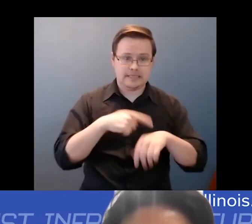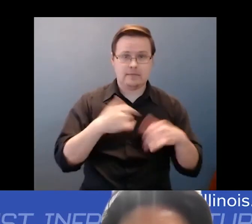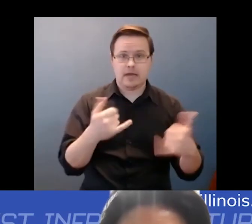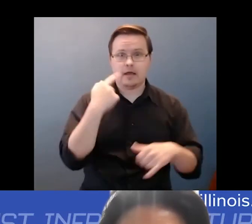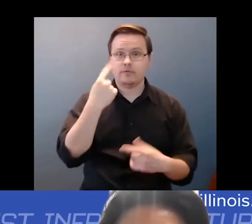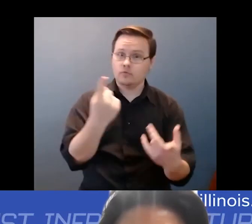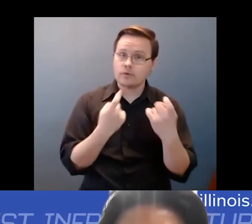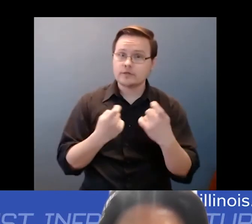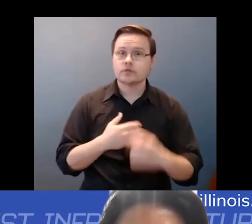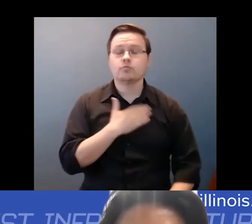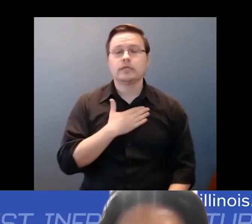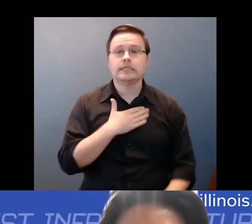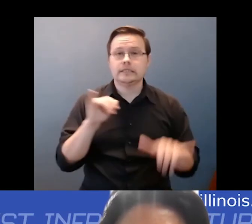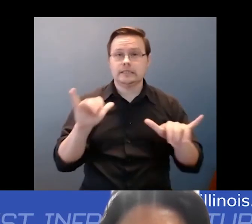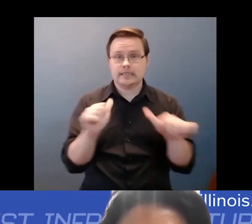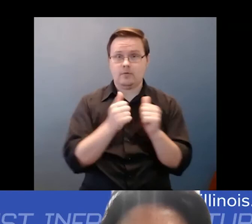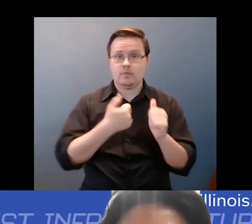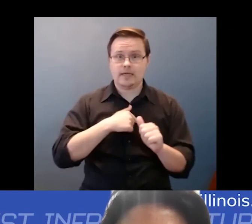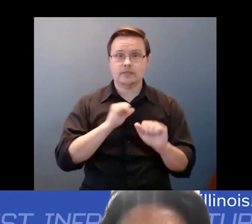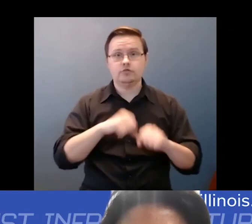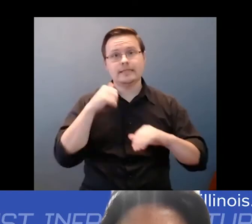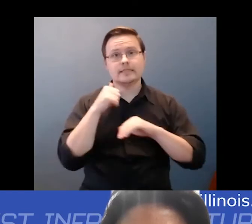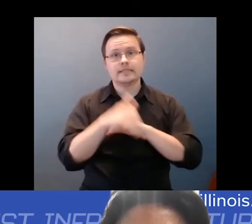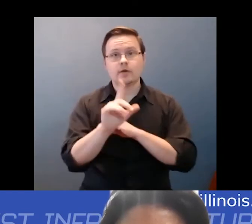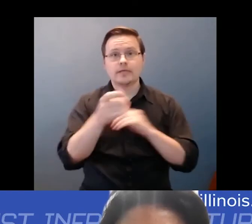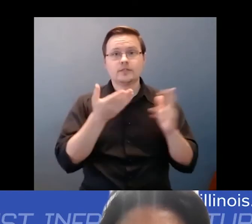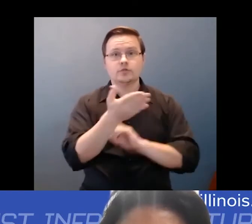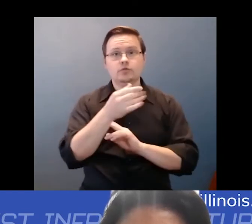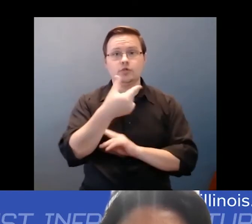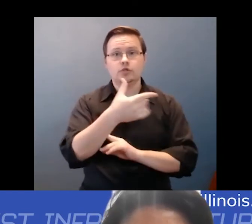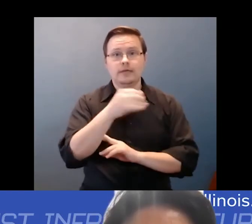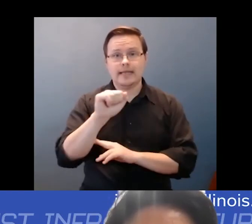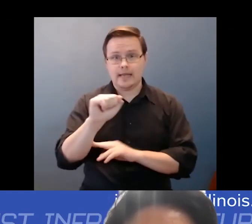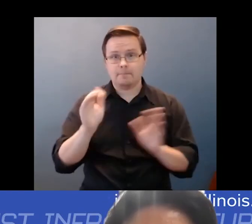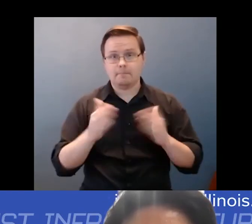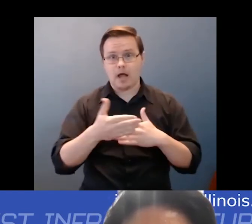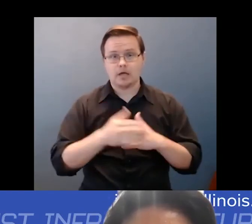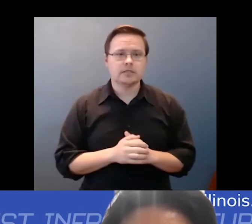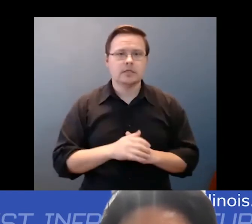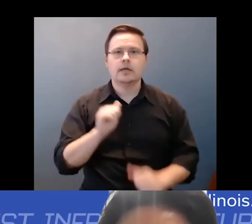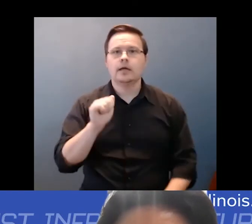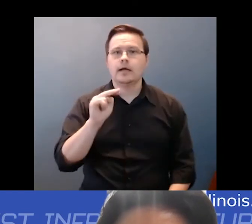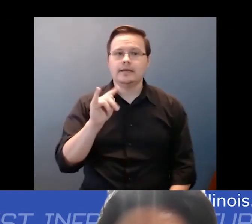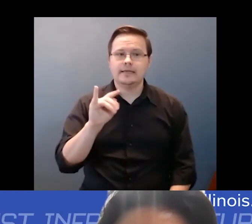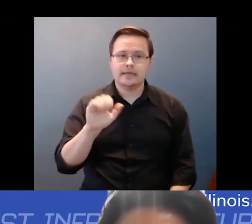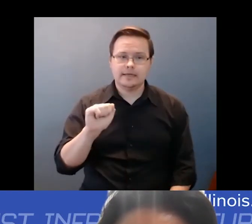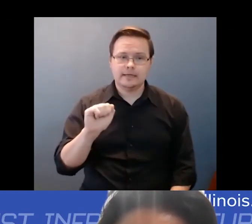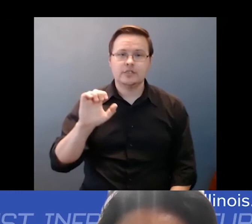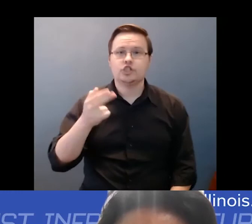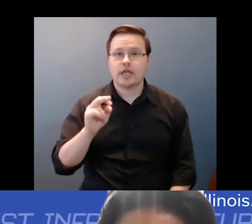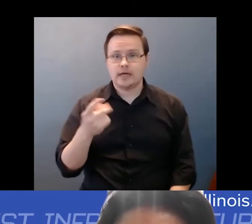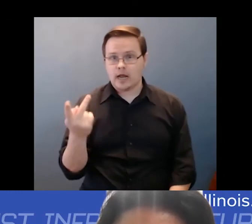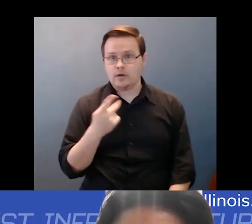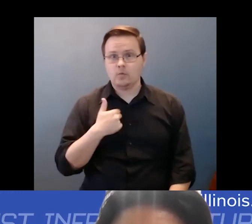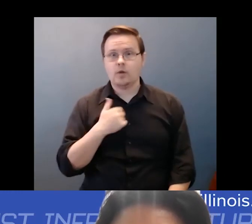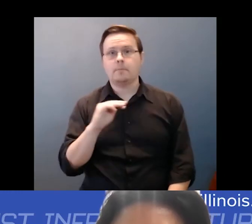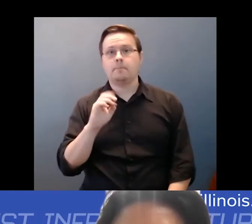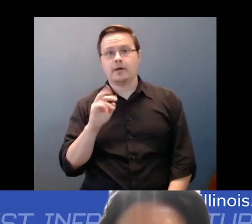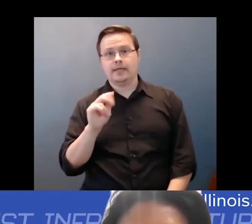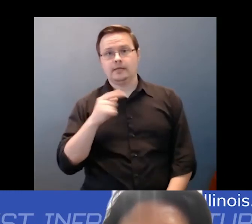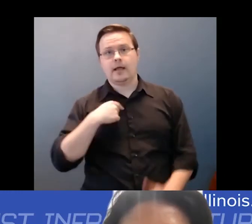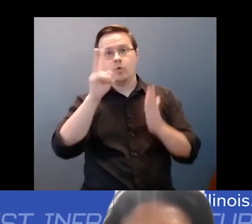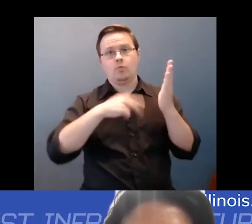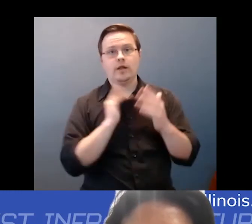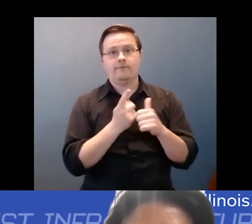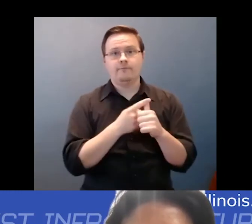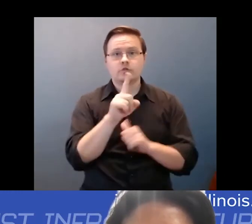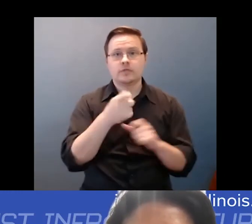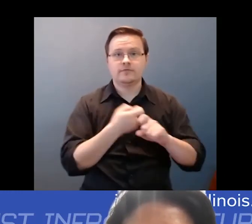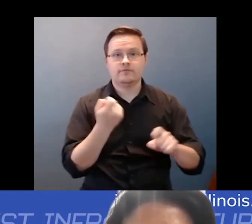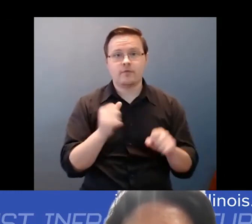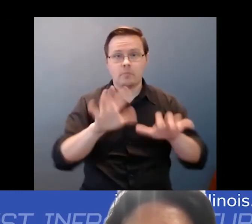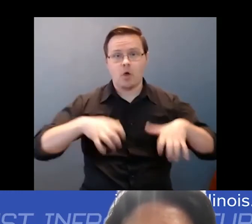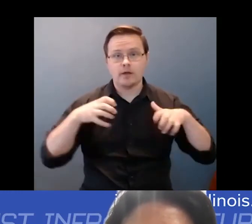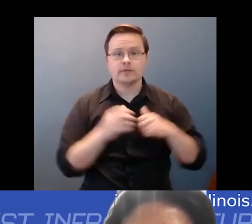We do have some time for questions so please stay with us. You can send your questions via the q amp a box and either chat and I will moderate, and I will read aloud our first question from the audience.